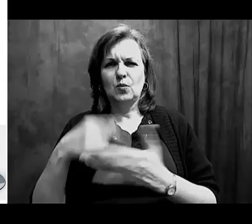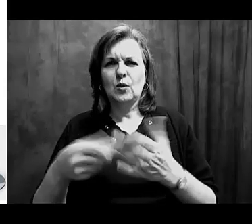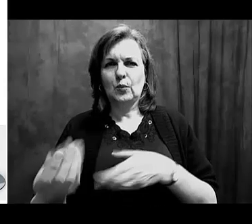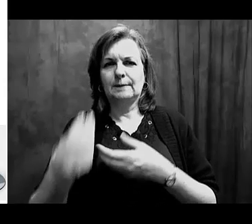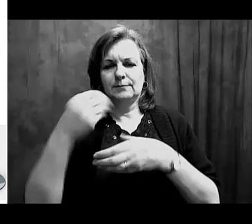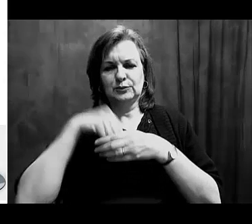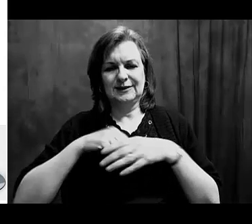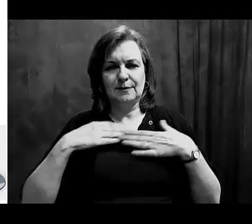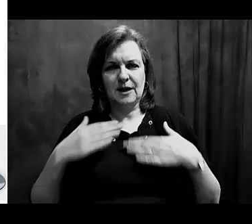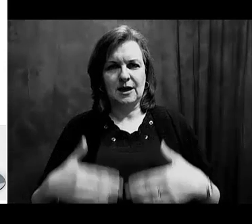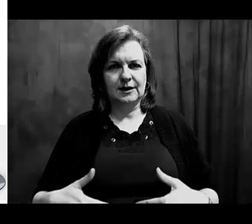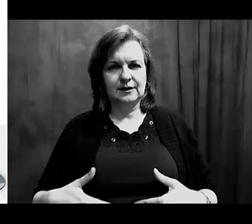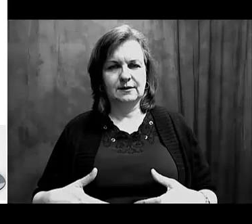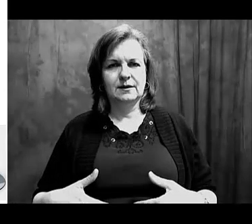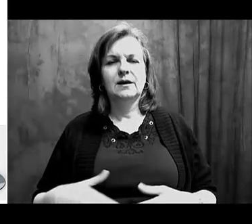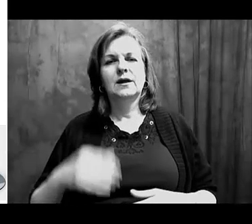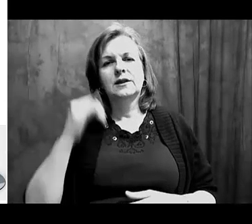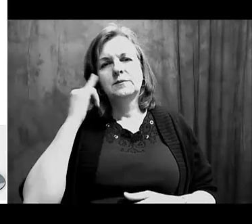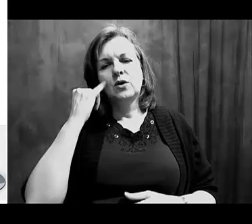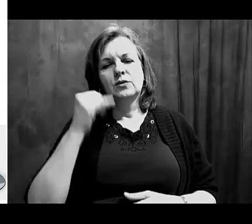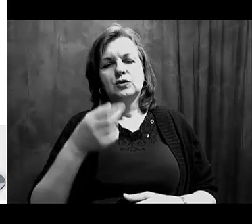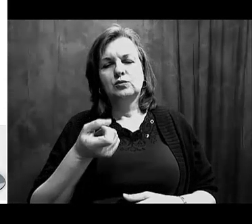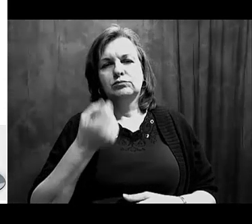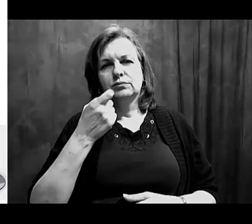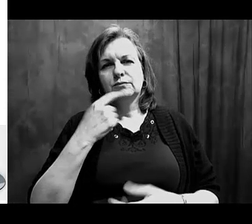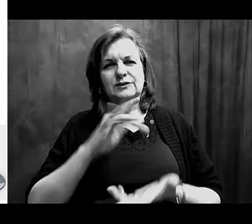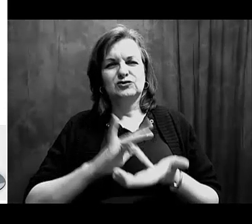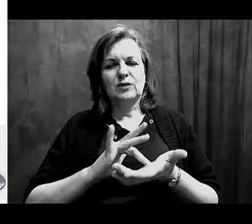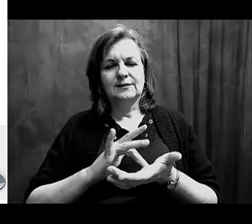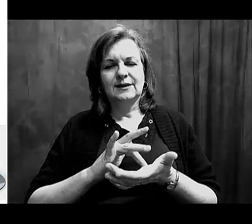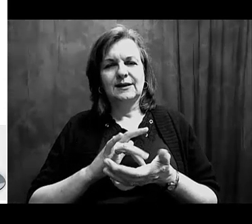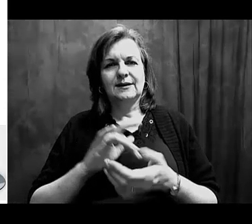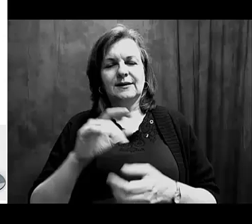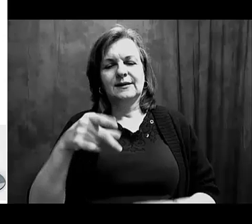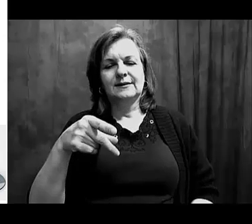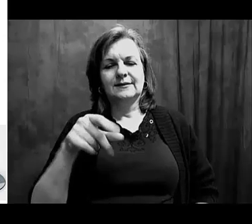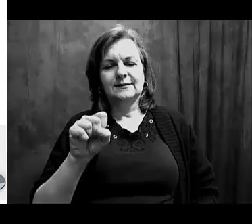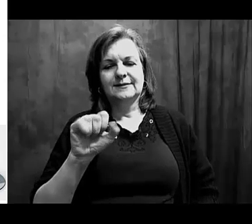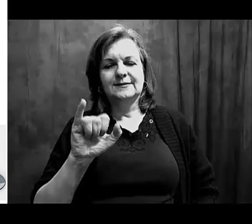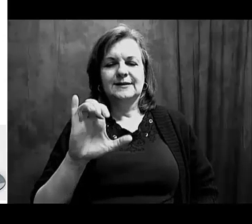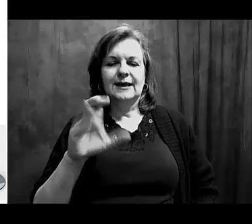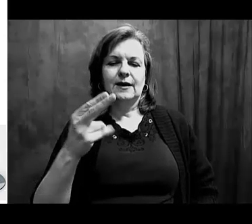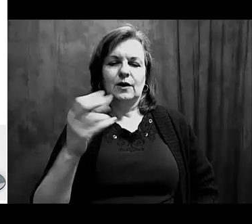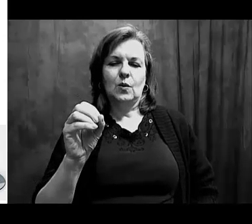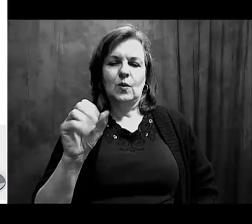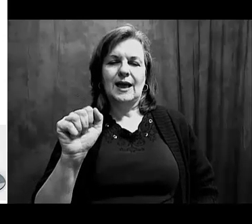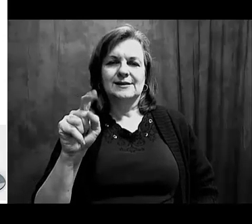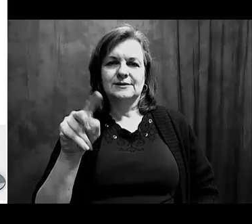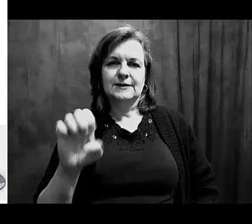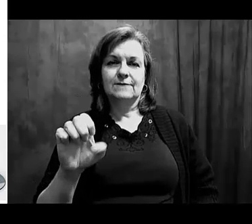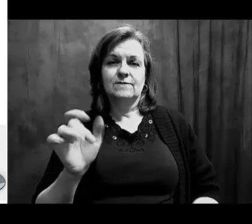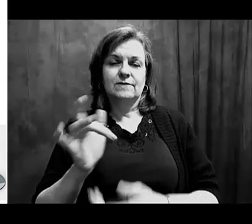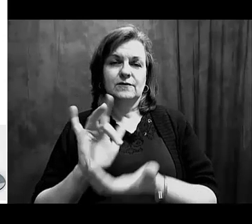If we look at things like psychoactive drugs